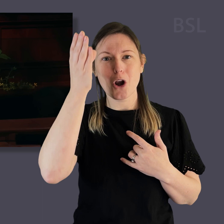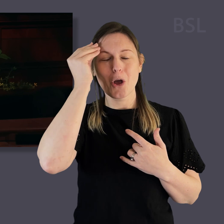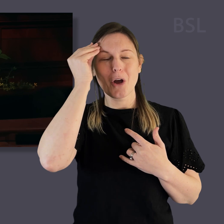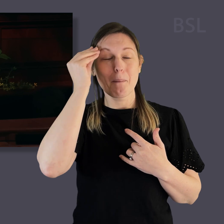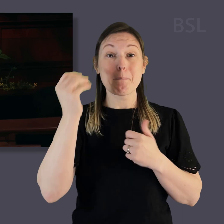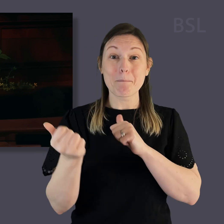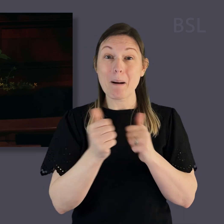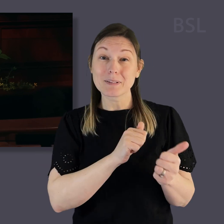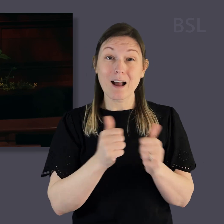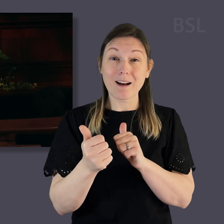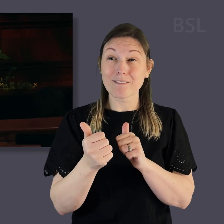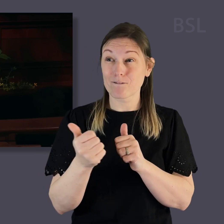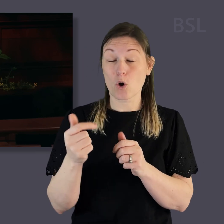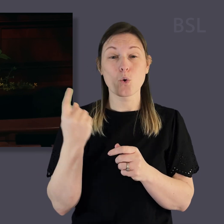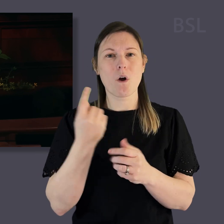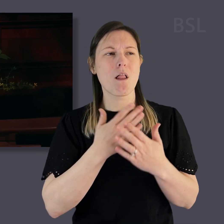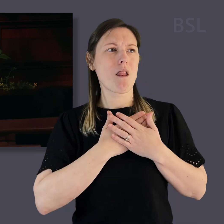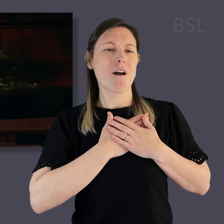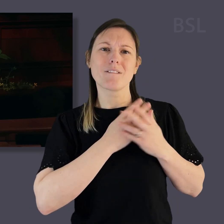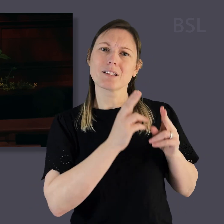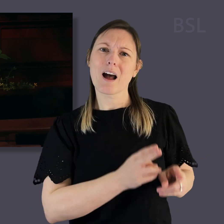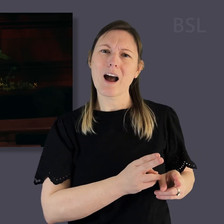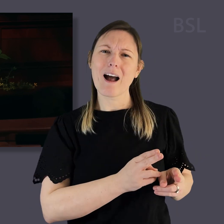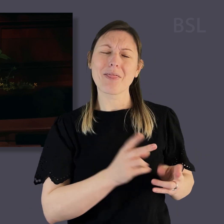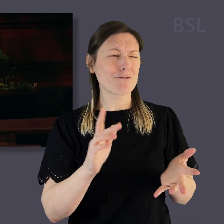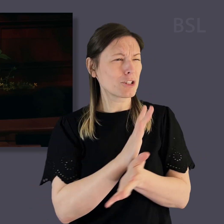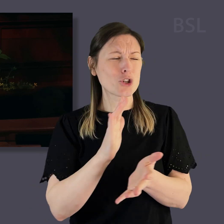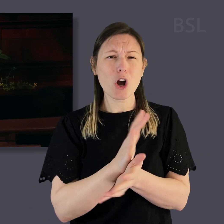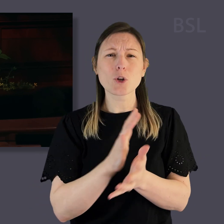for their deceased loved ones they rejoiced! Wilford Woodruff said,